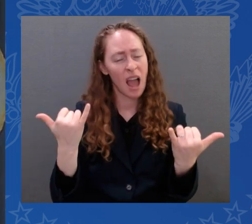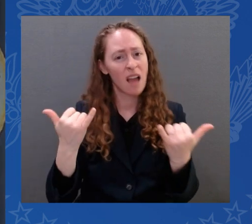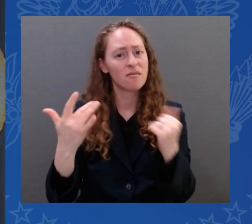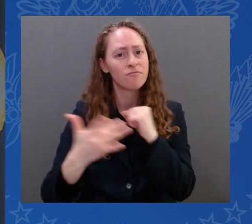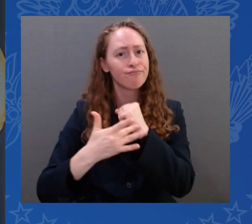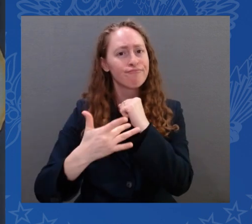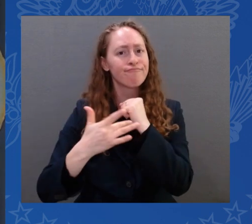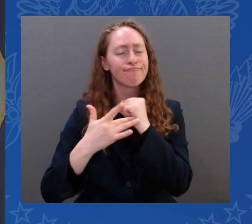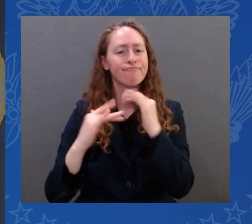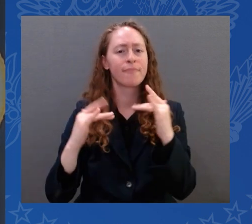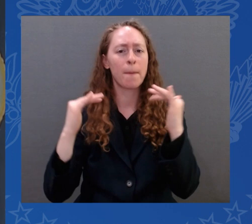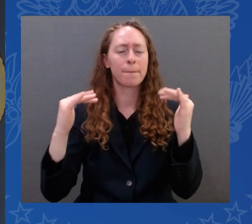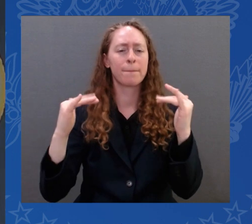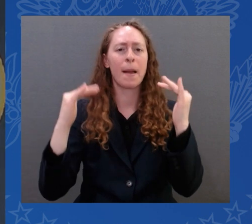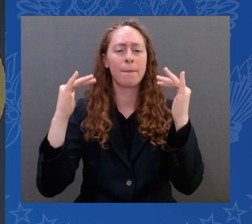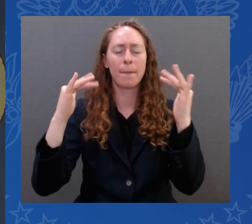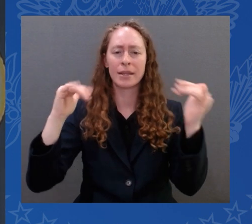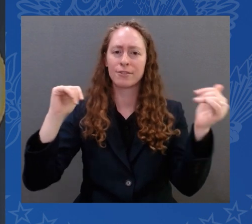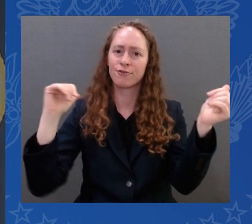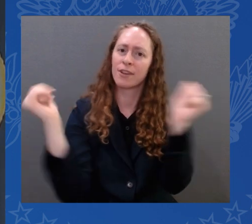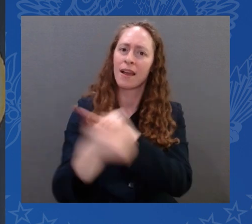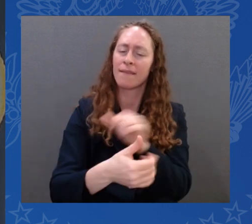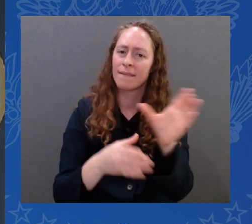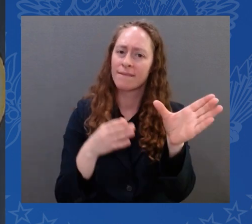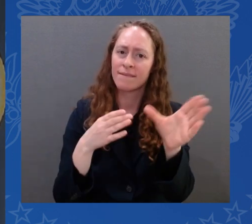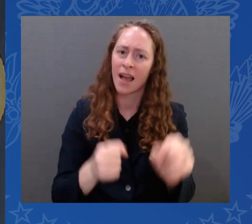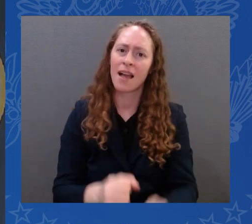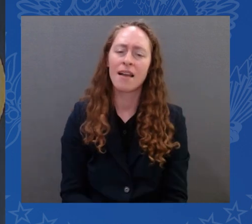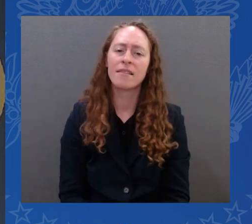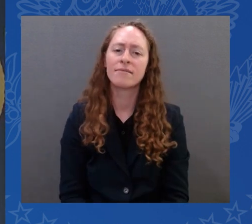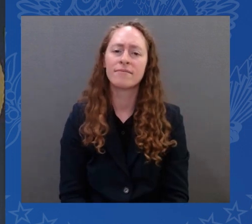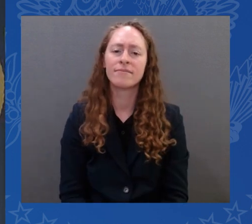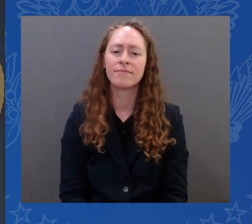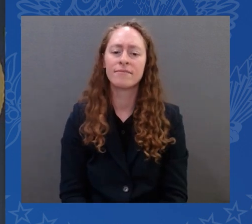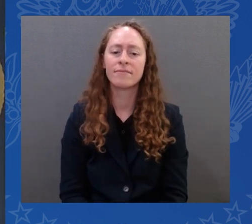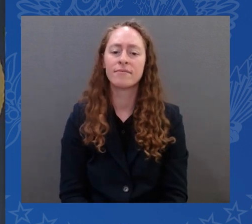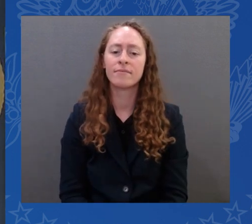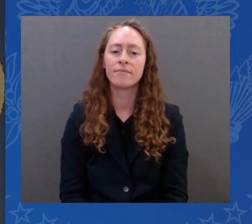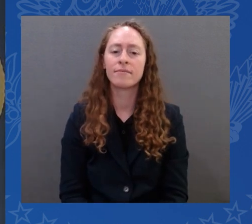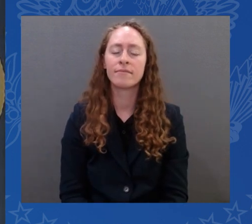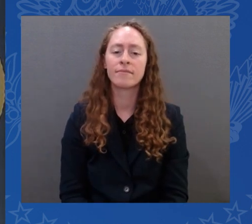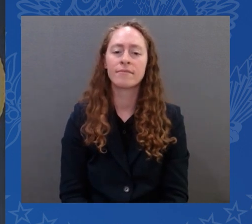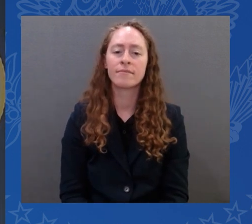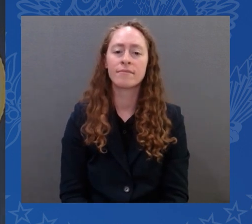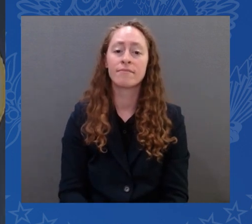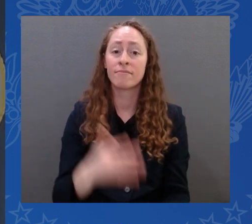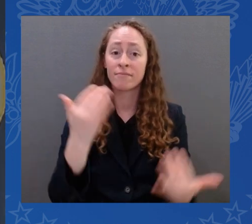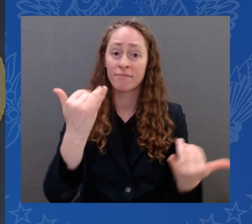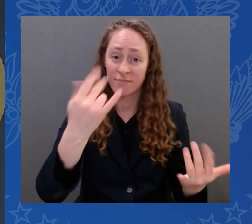has spurred a truly global response not just from Europe, but from Japan, Korea, Singapore,